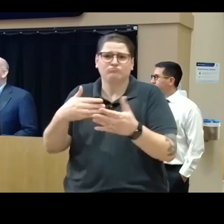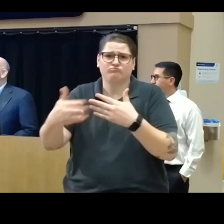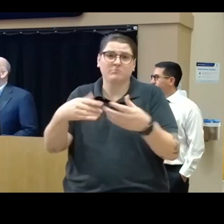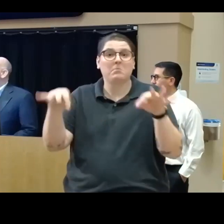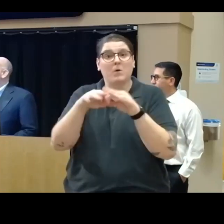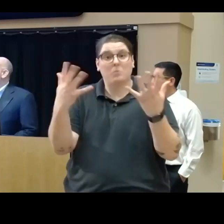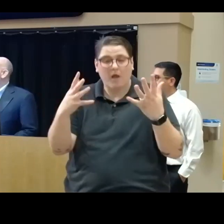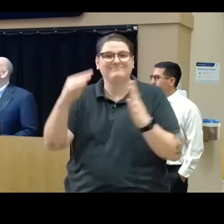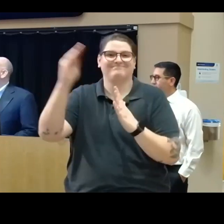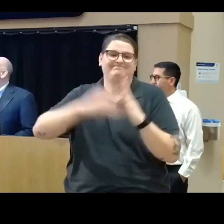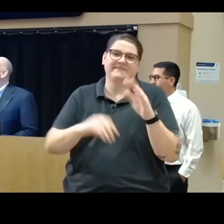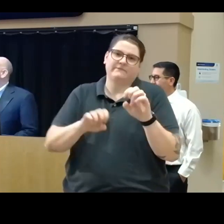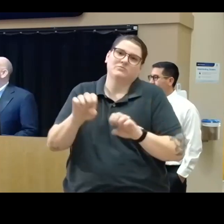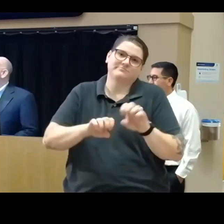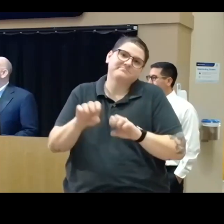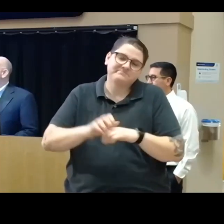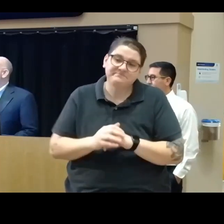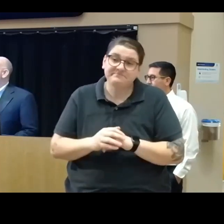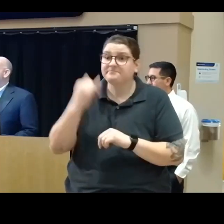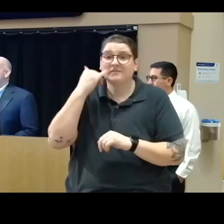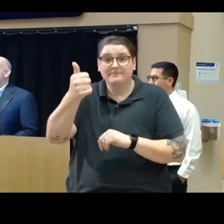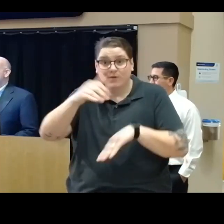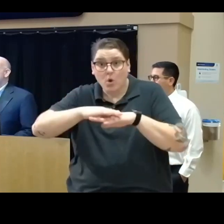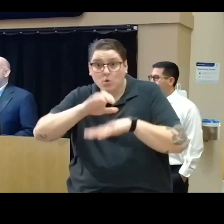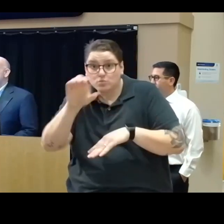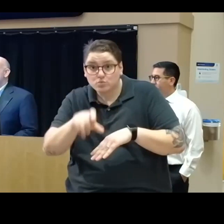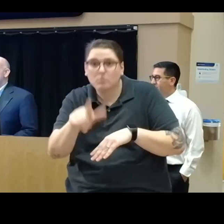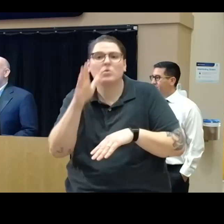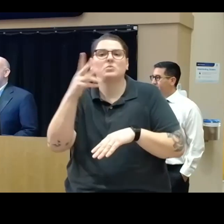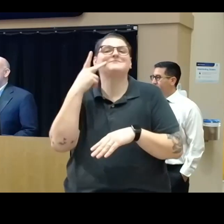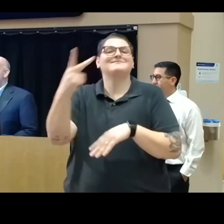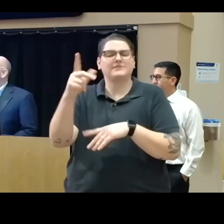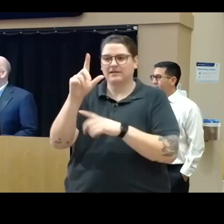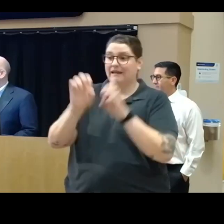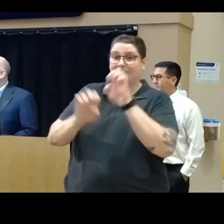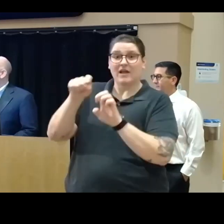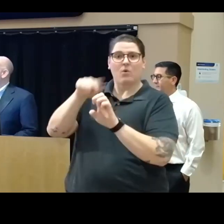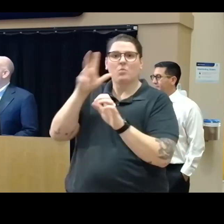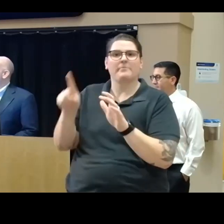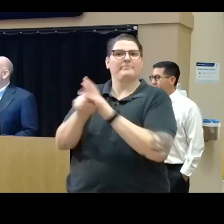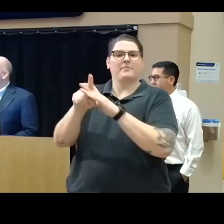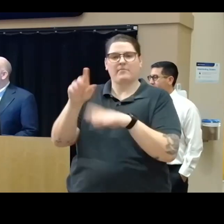the end and if you're on Zoom you'll see that a link to the evaluation on a slide come up at